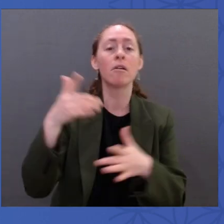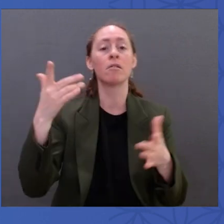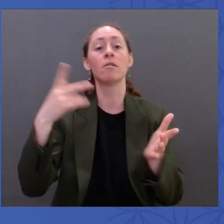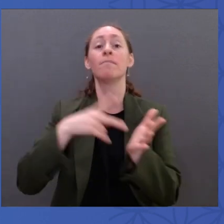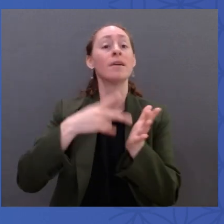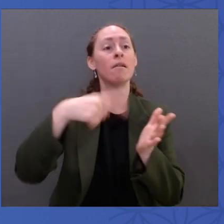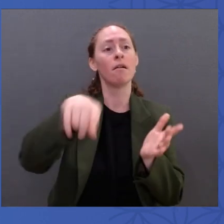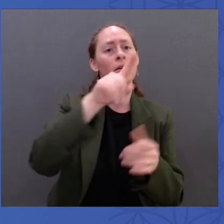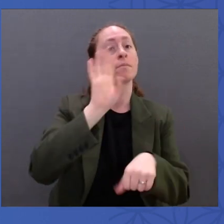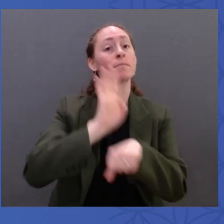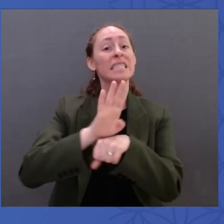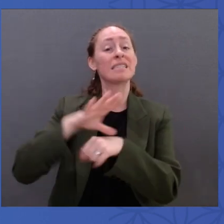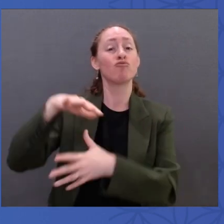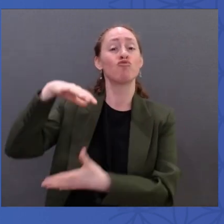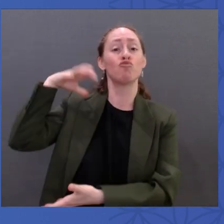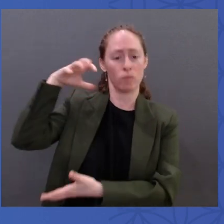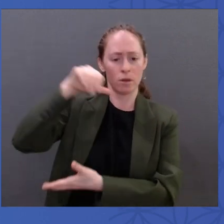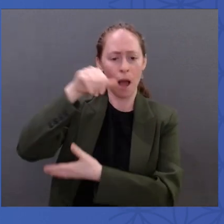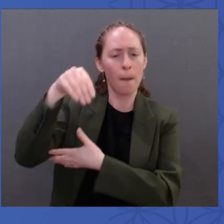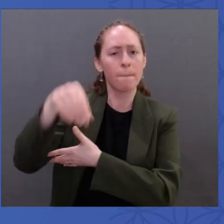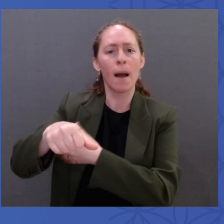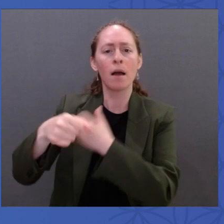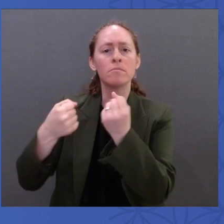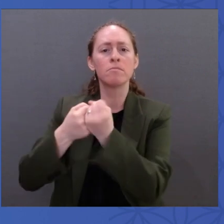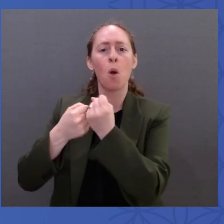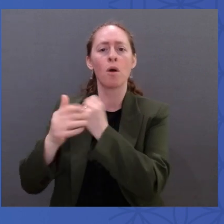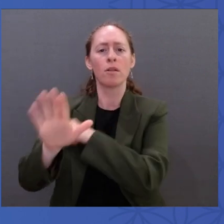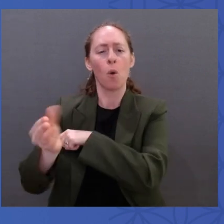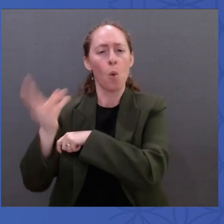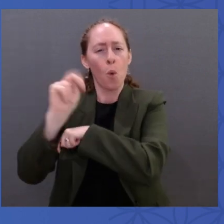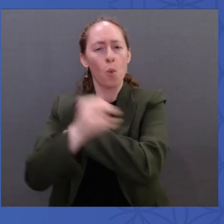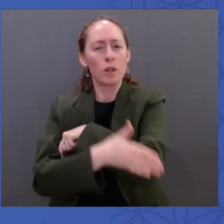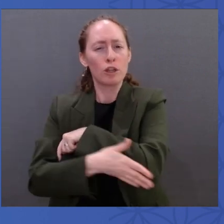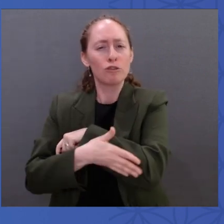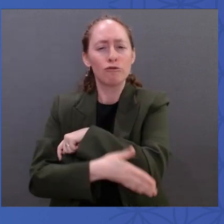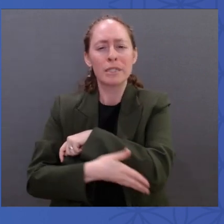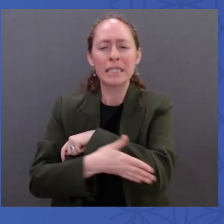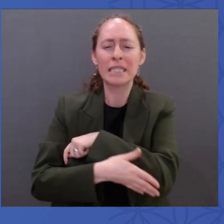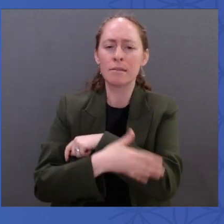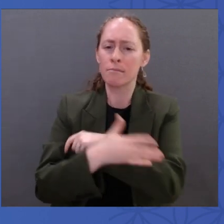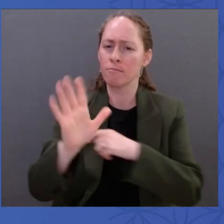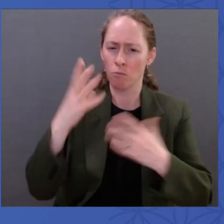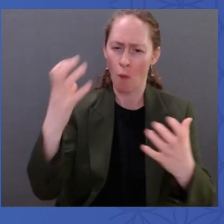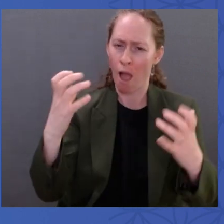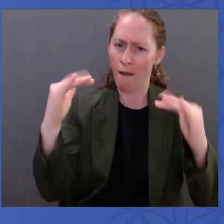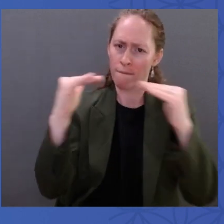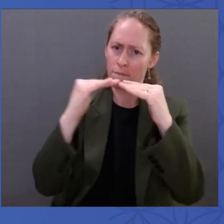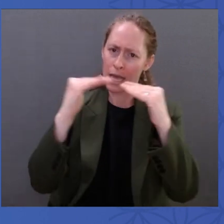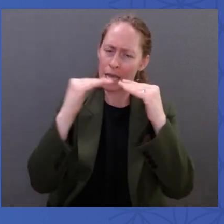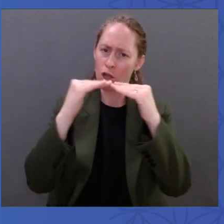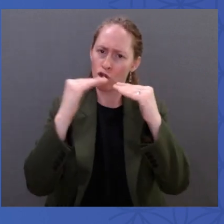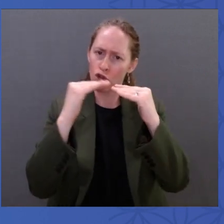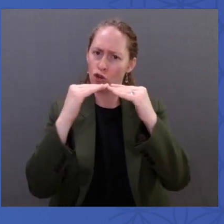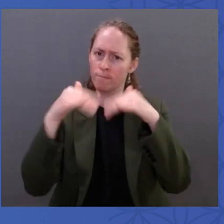because if companies aren't paying their fair share, it's harder for governments to pay for Trade Adjustment Assistance